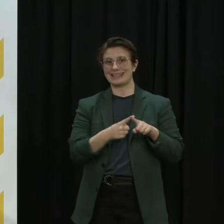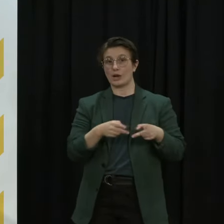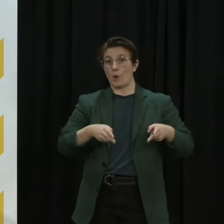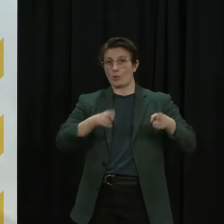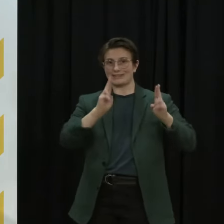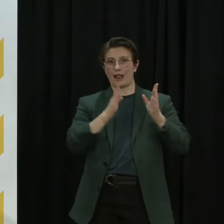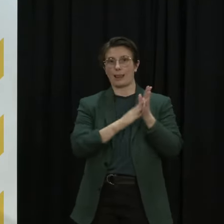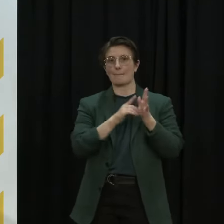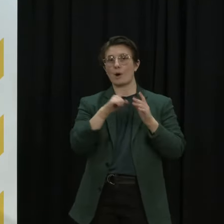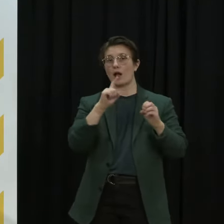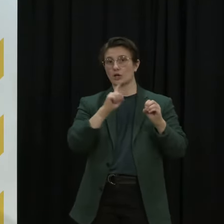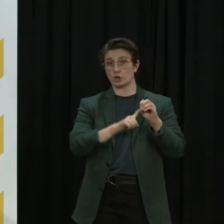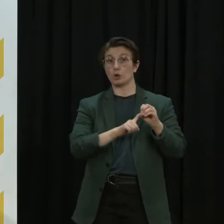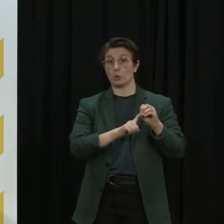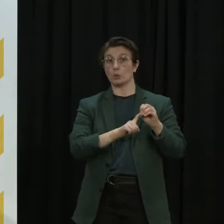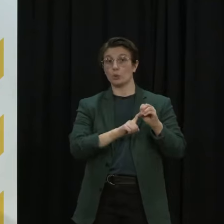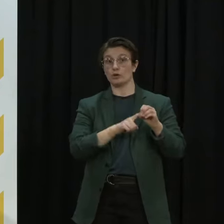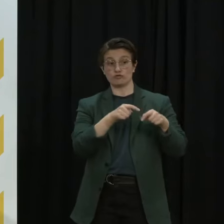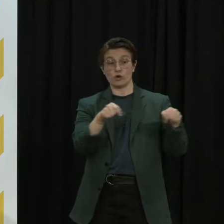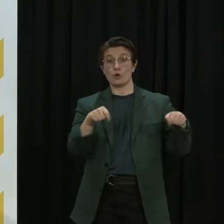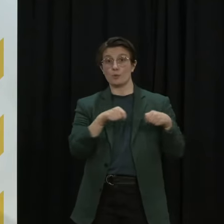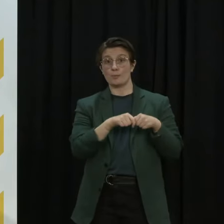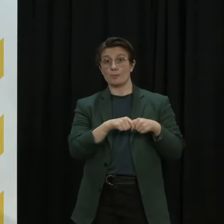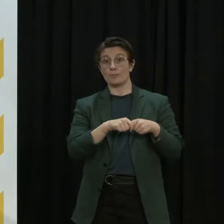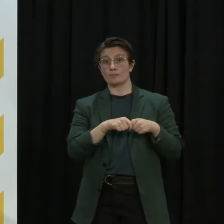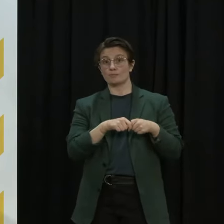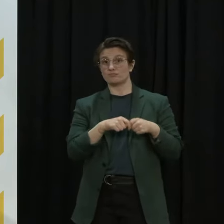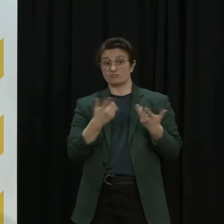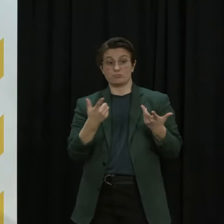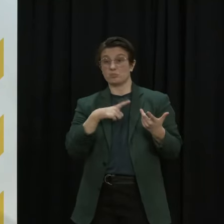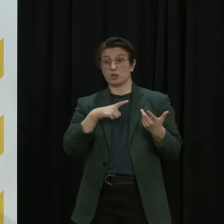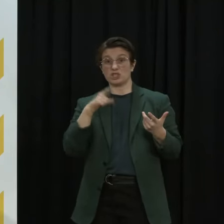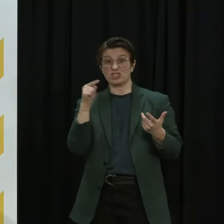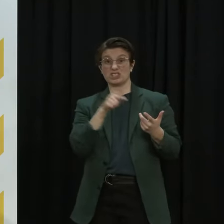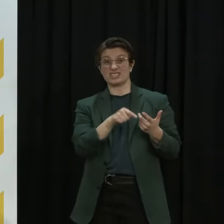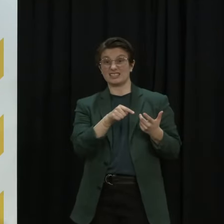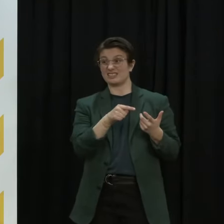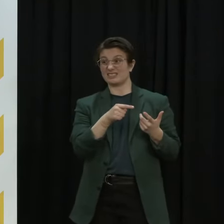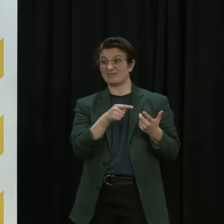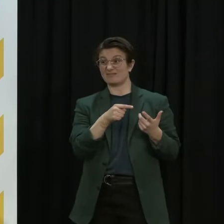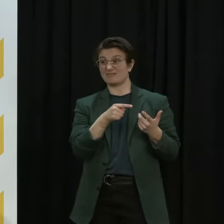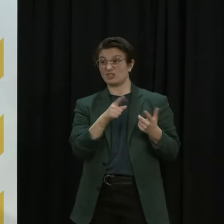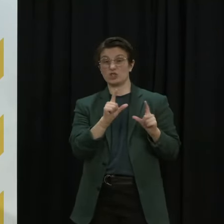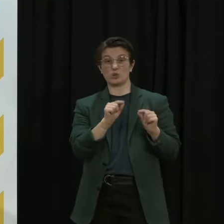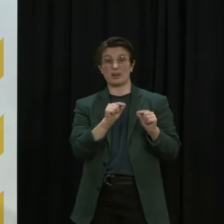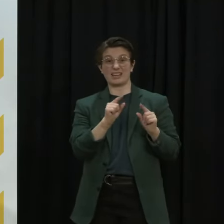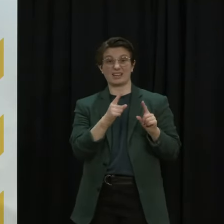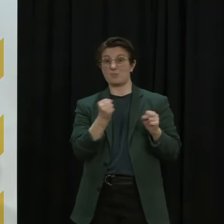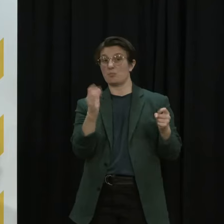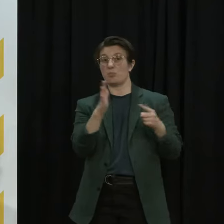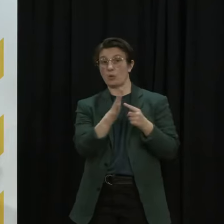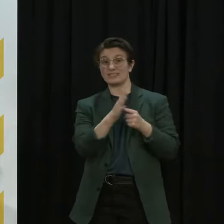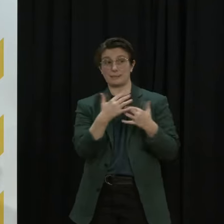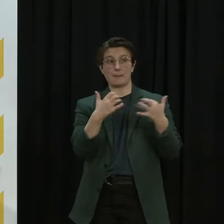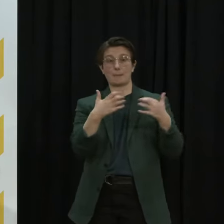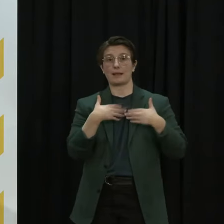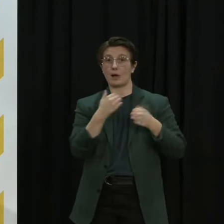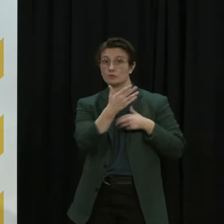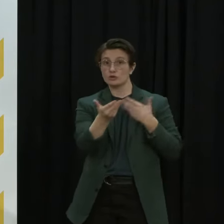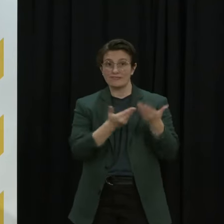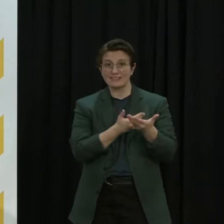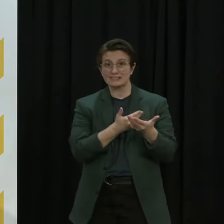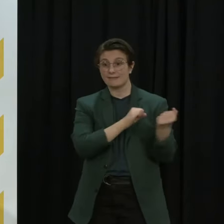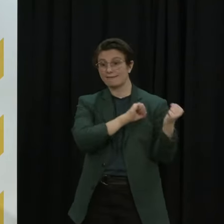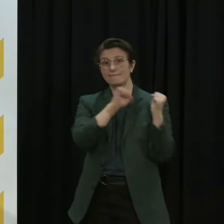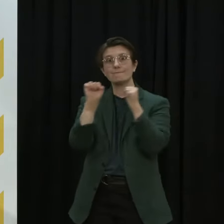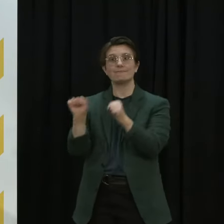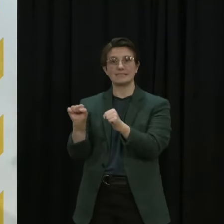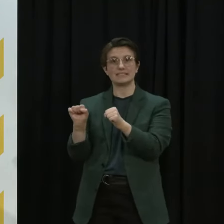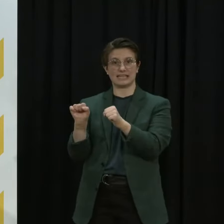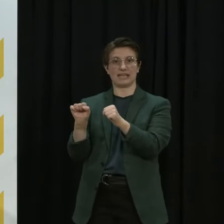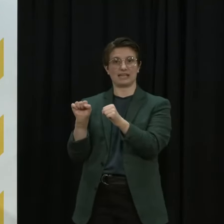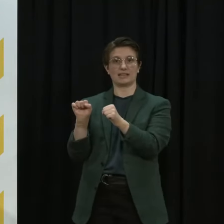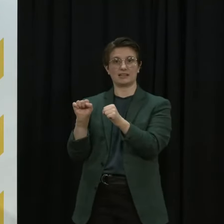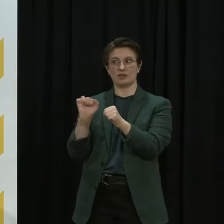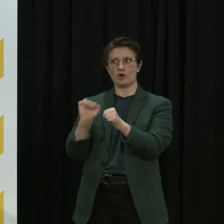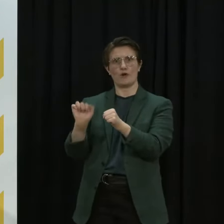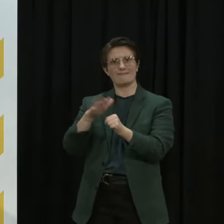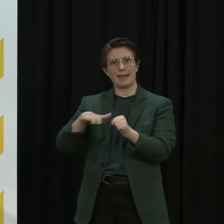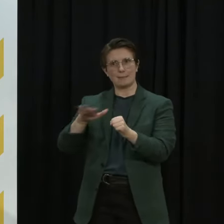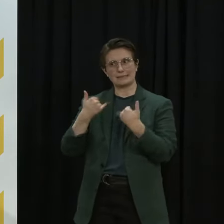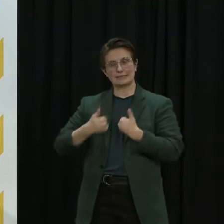doctor with -- and Southland